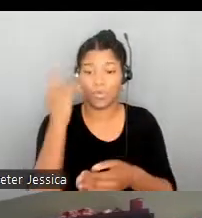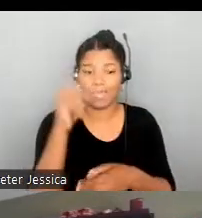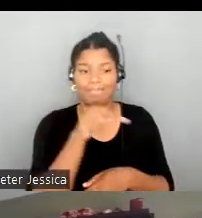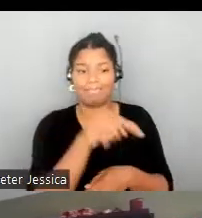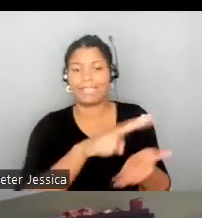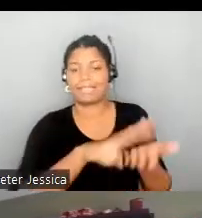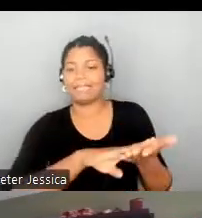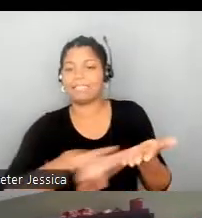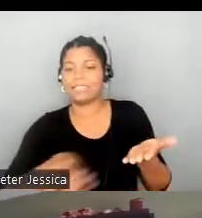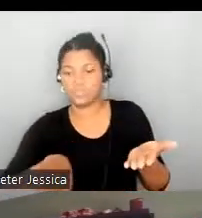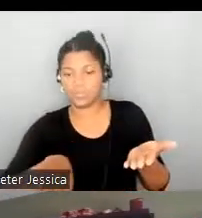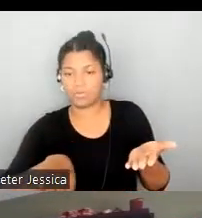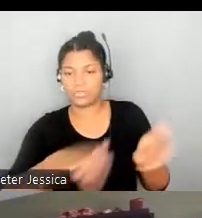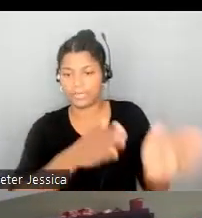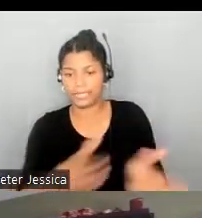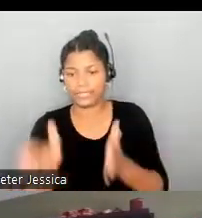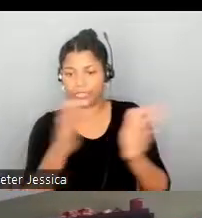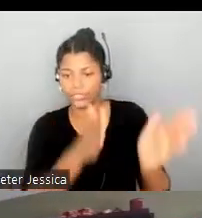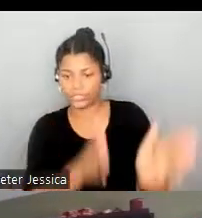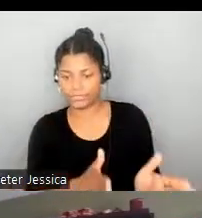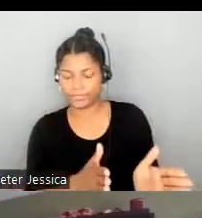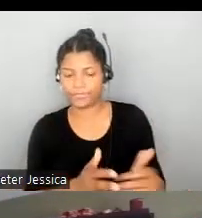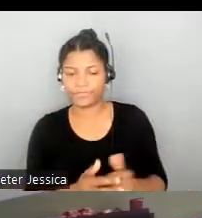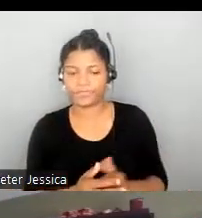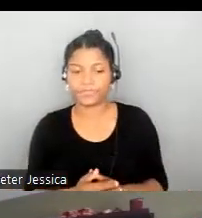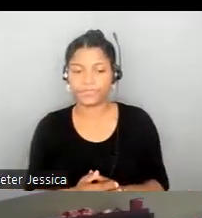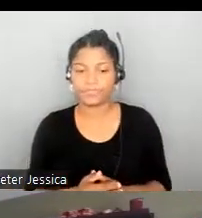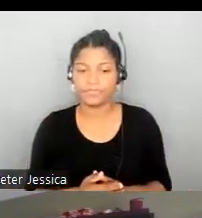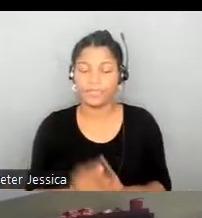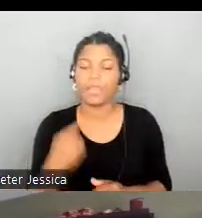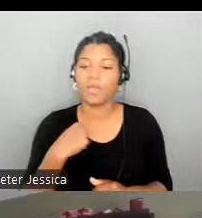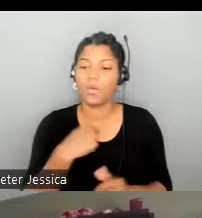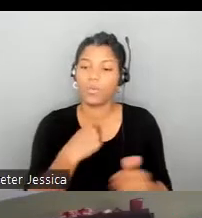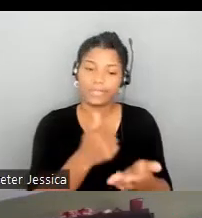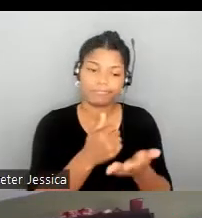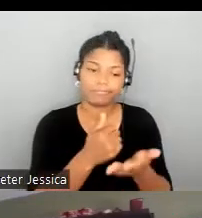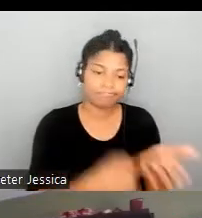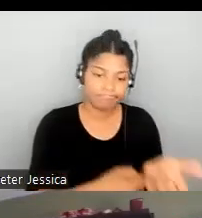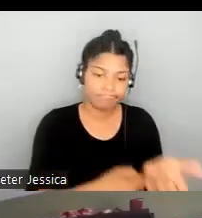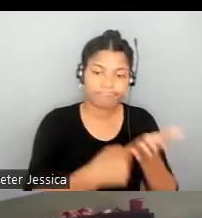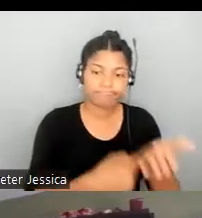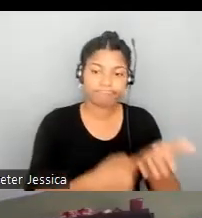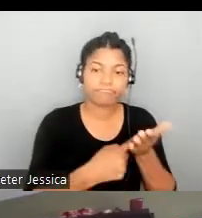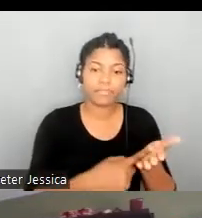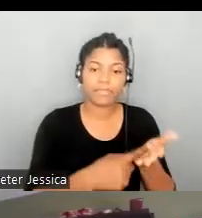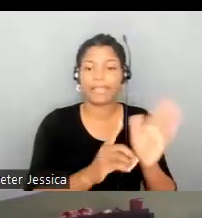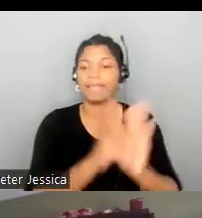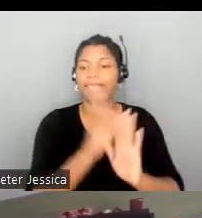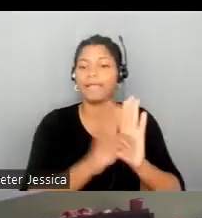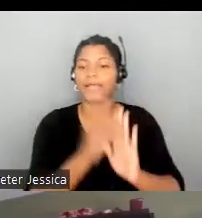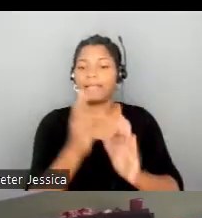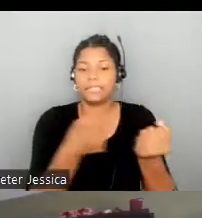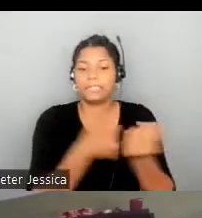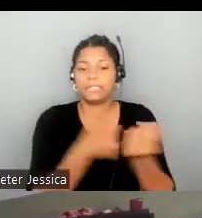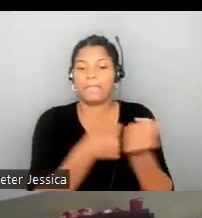We would work with them and develop a support plan of the resources that we felt might be helpful for them.